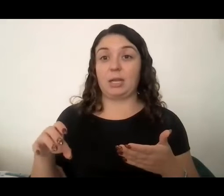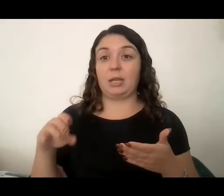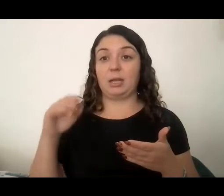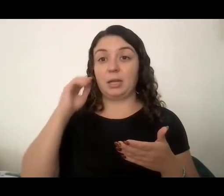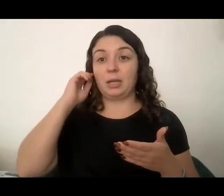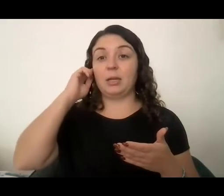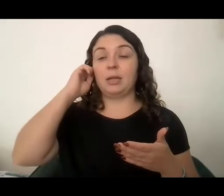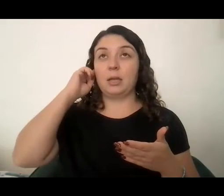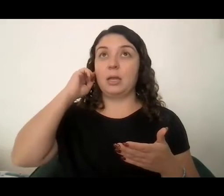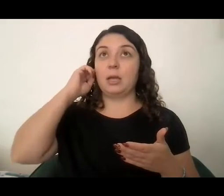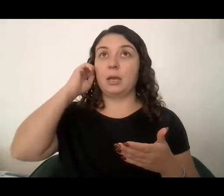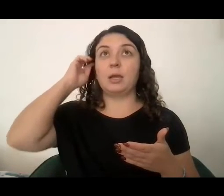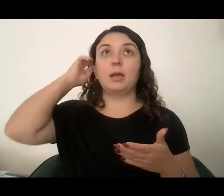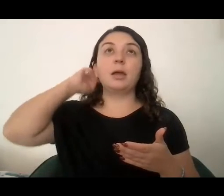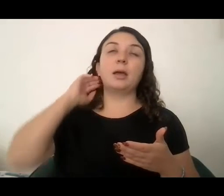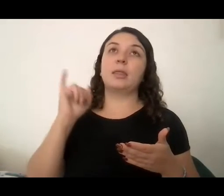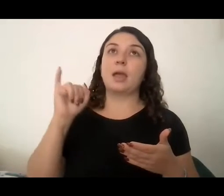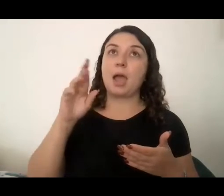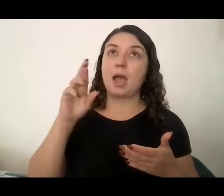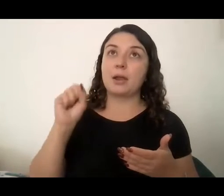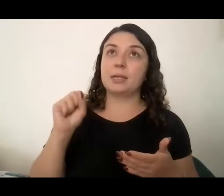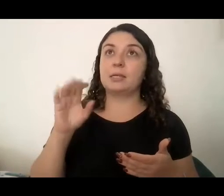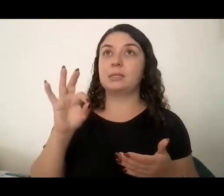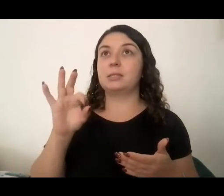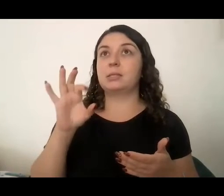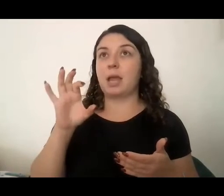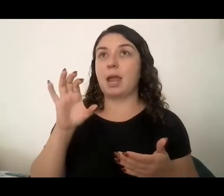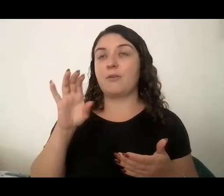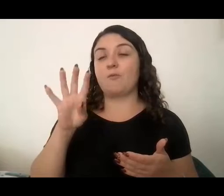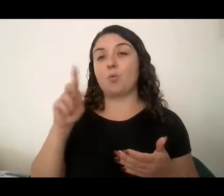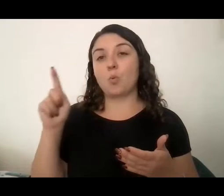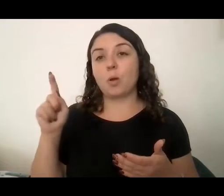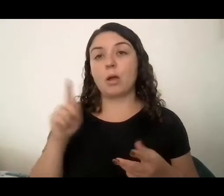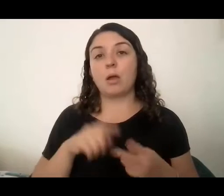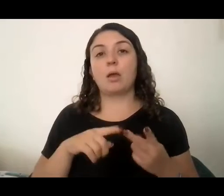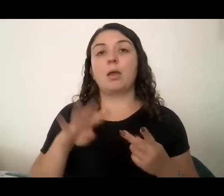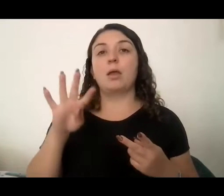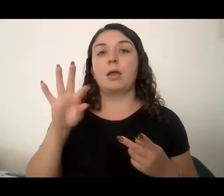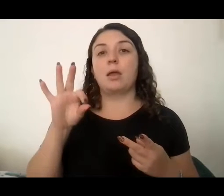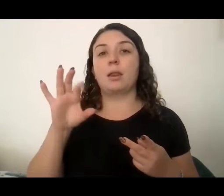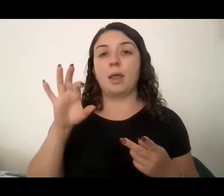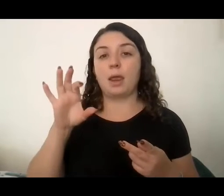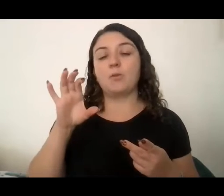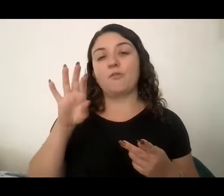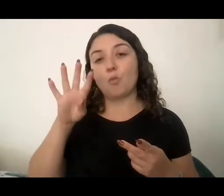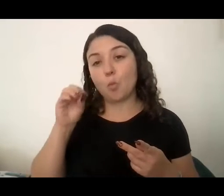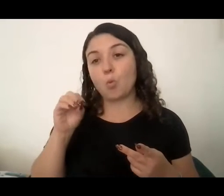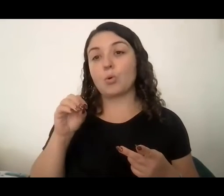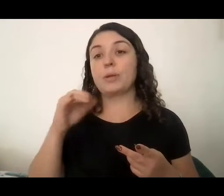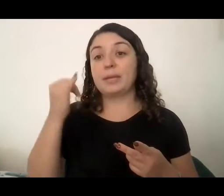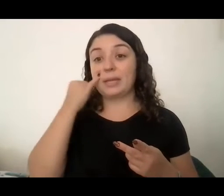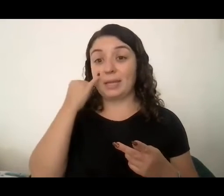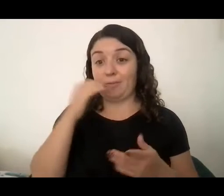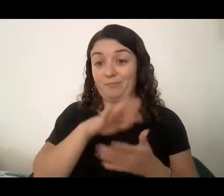and IRS 941 returns are being submitted and 940 returns. If you are doing all that, then Social